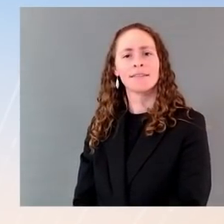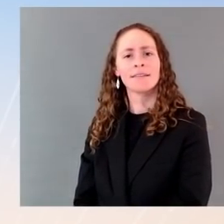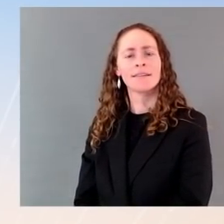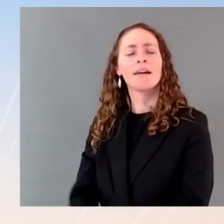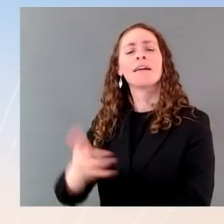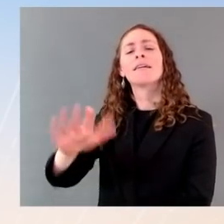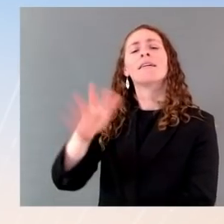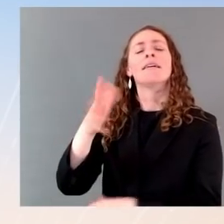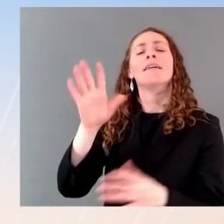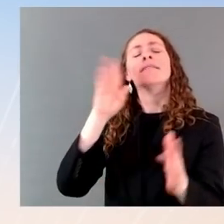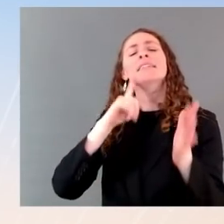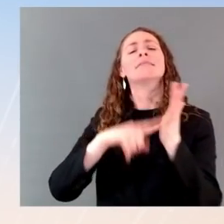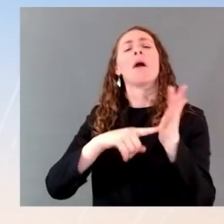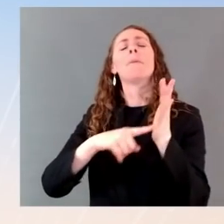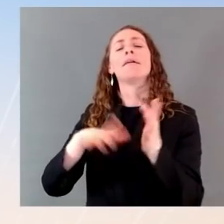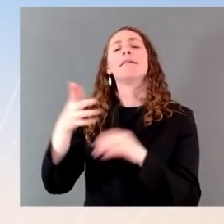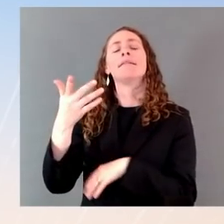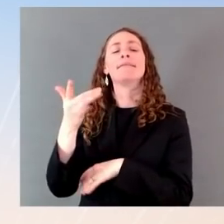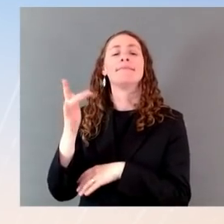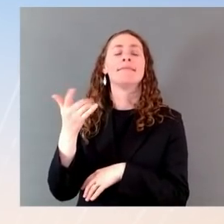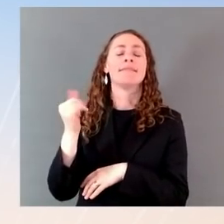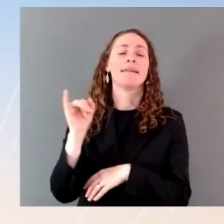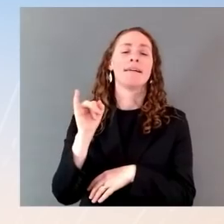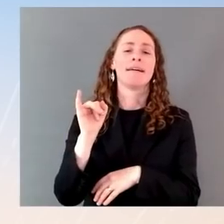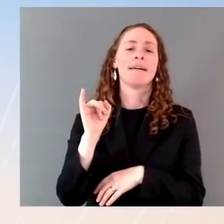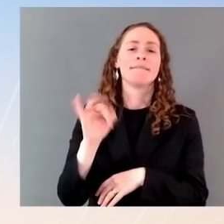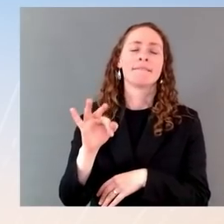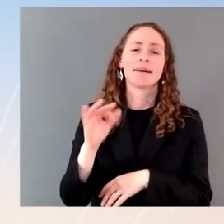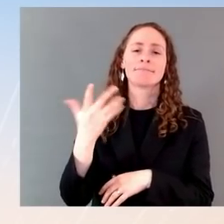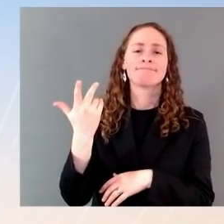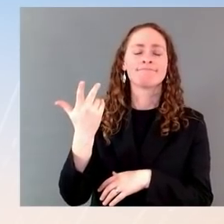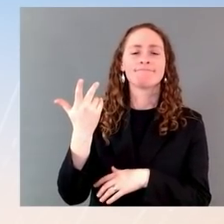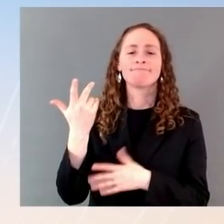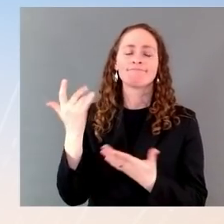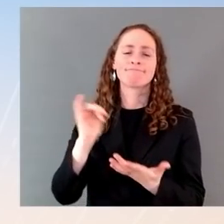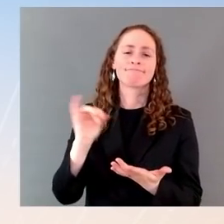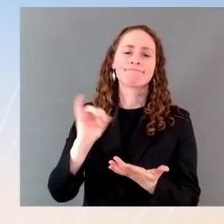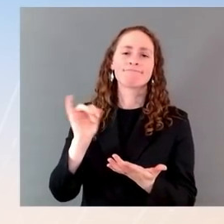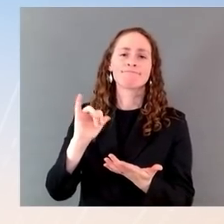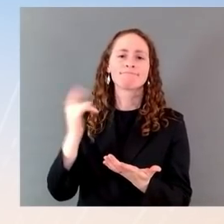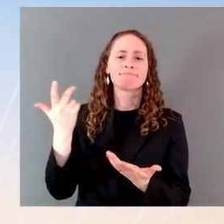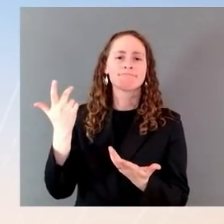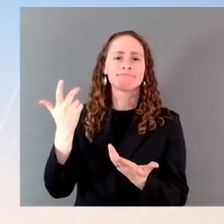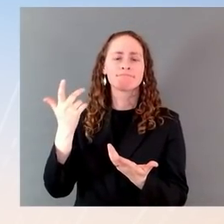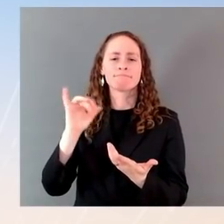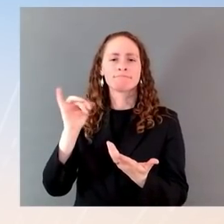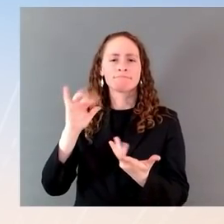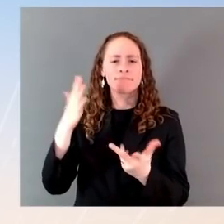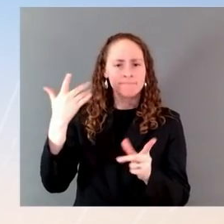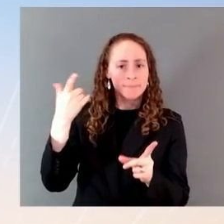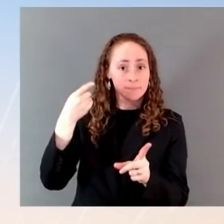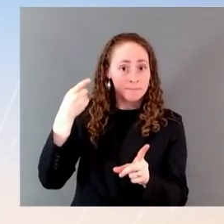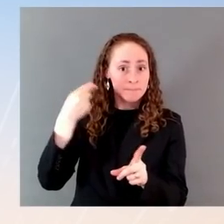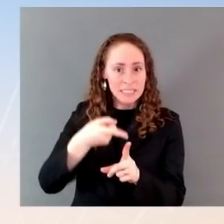you know, supporting indirectly or with, you know, deniability separatist movements or that kind of thing.